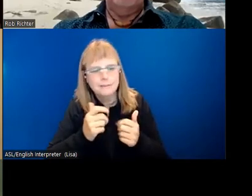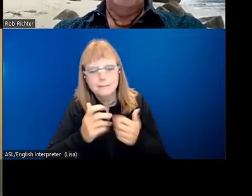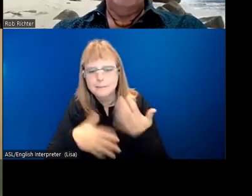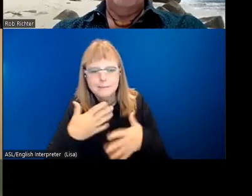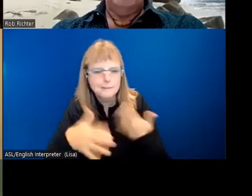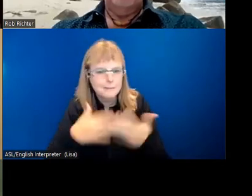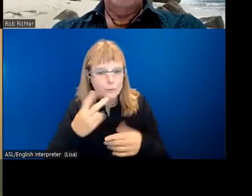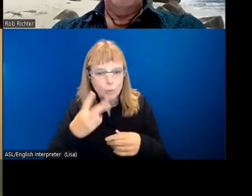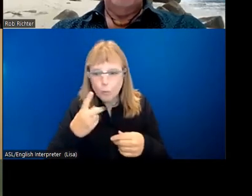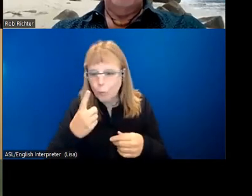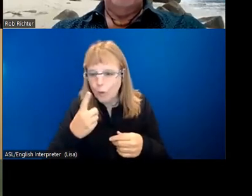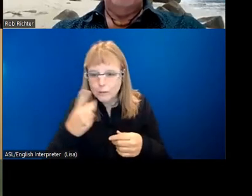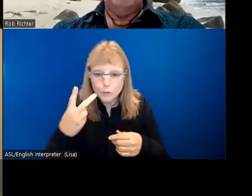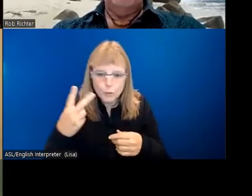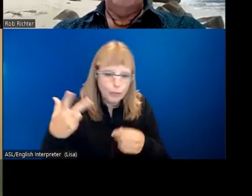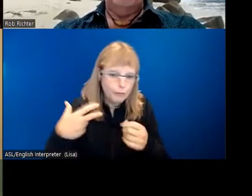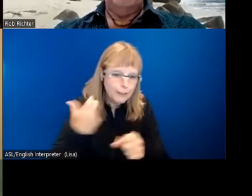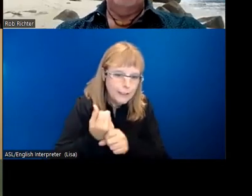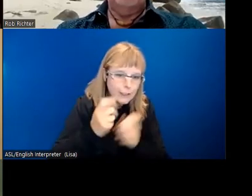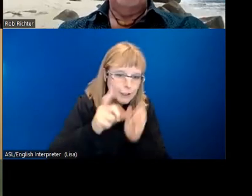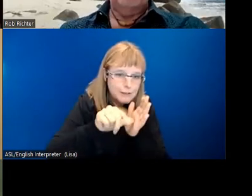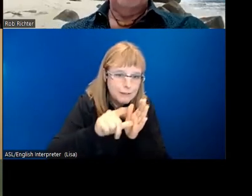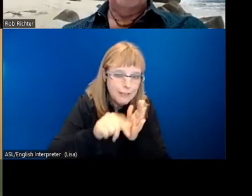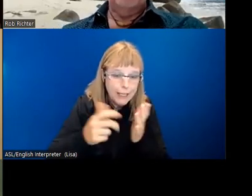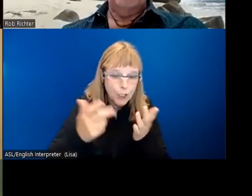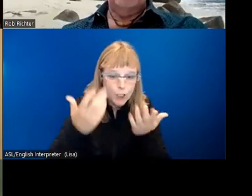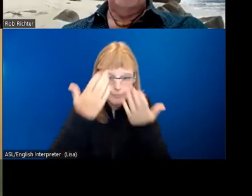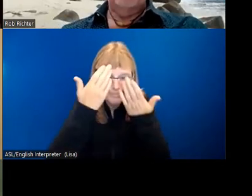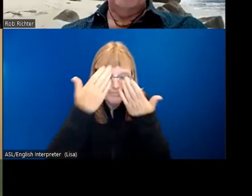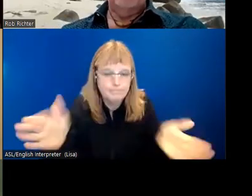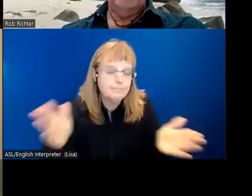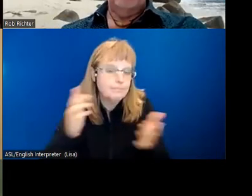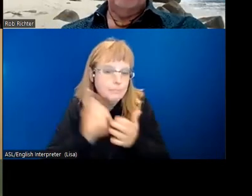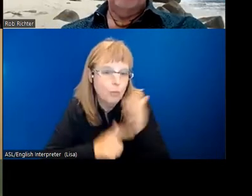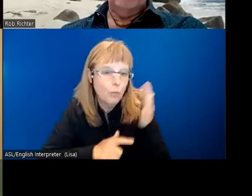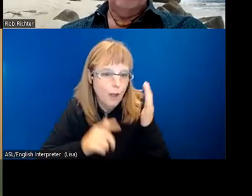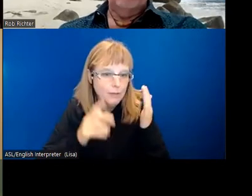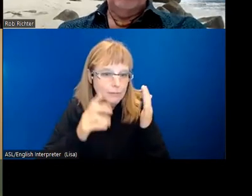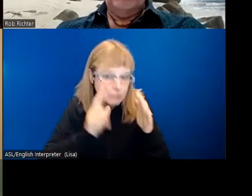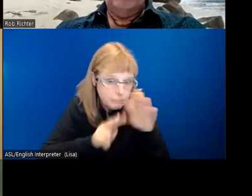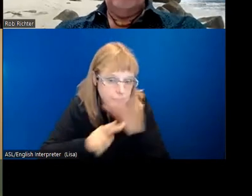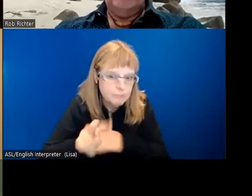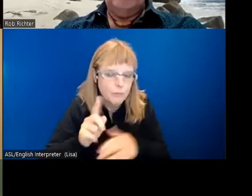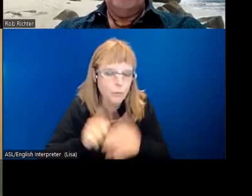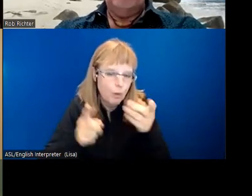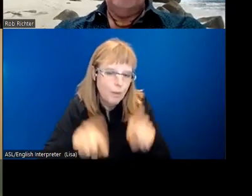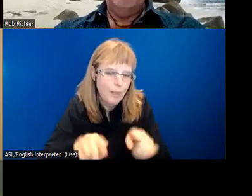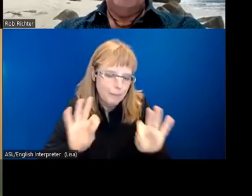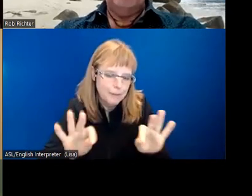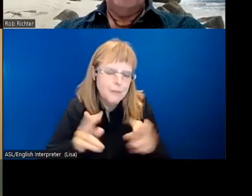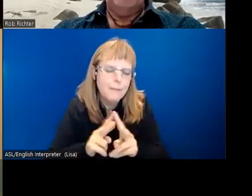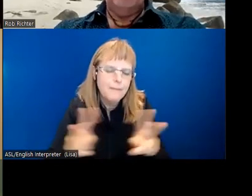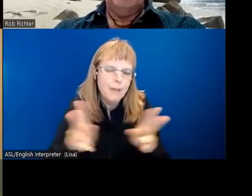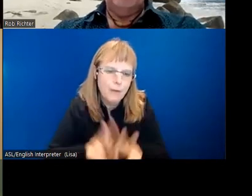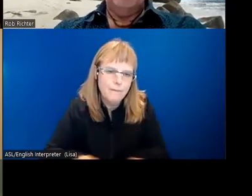three years down the road, like, what that relationship yields. It's just been really valuable. Thanks.